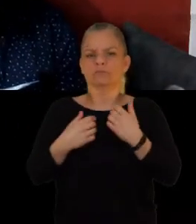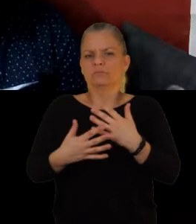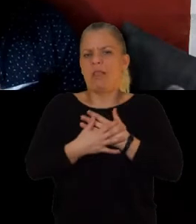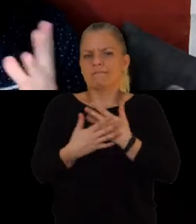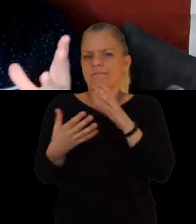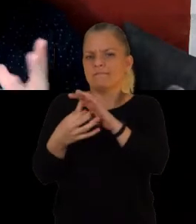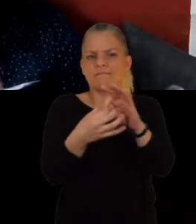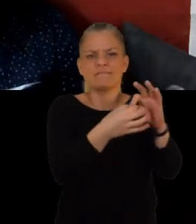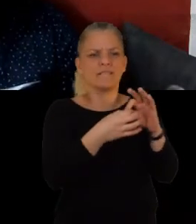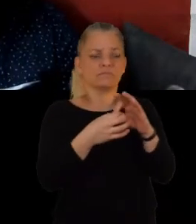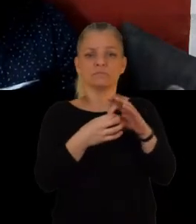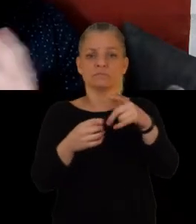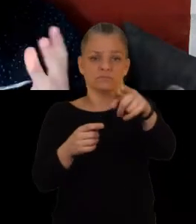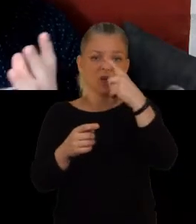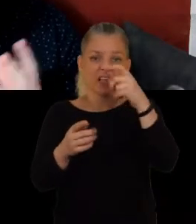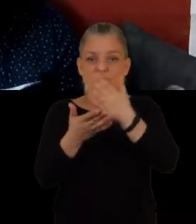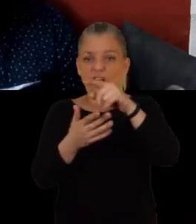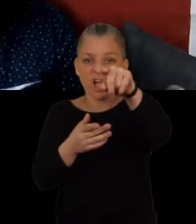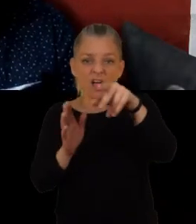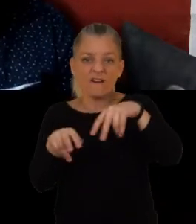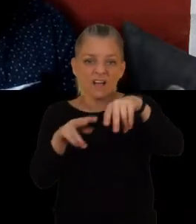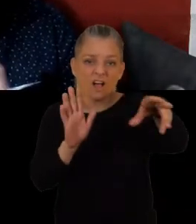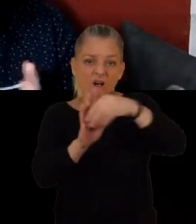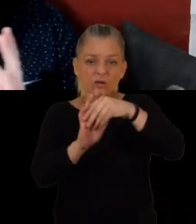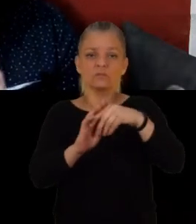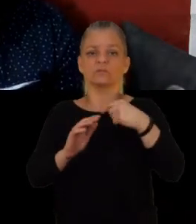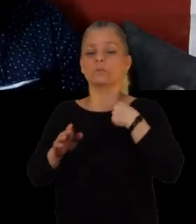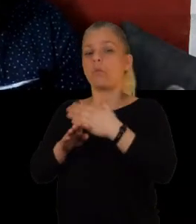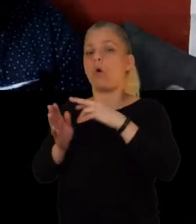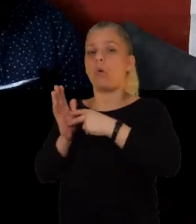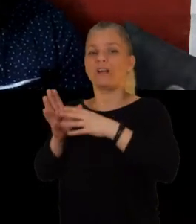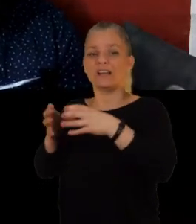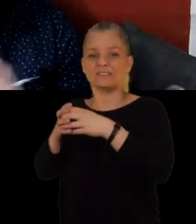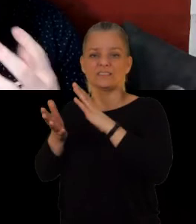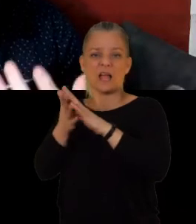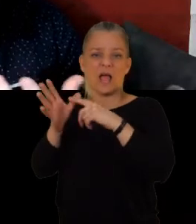with anyone in the space today or when you share you know the podcast and the video and so i work